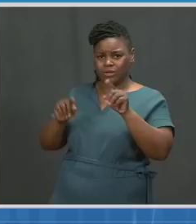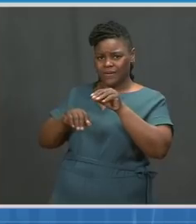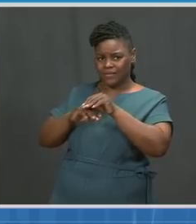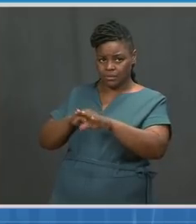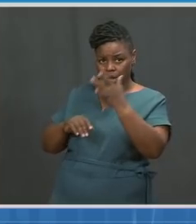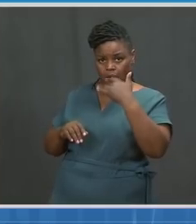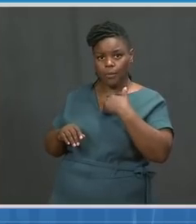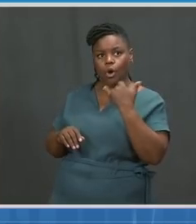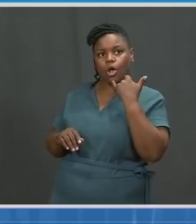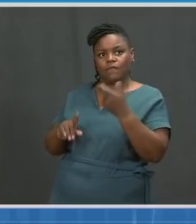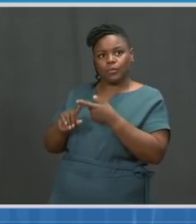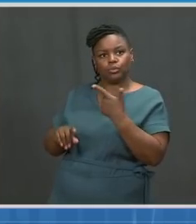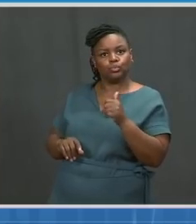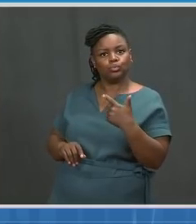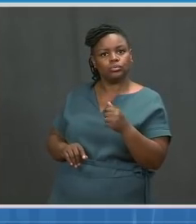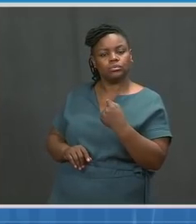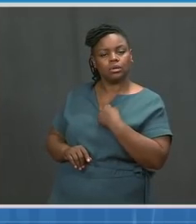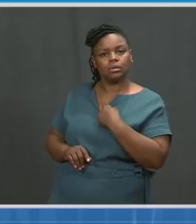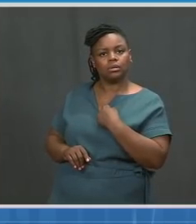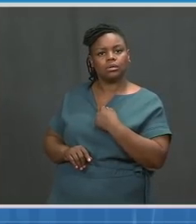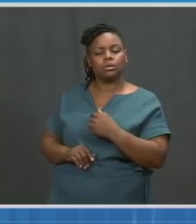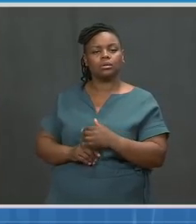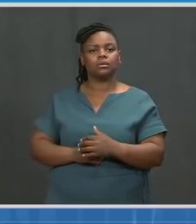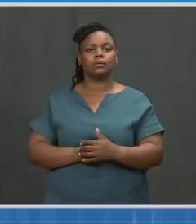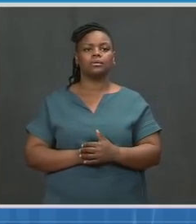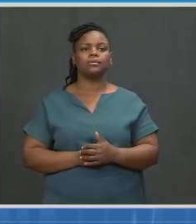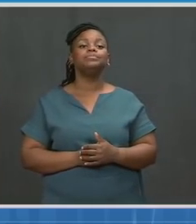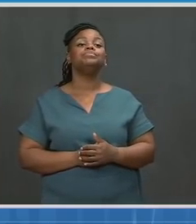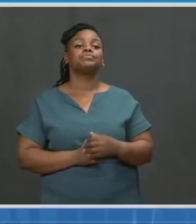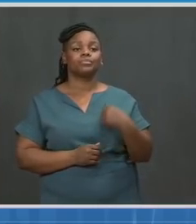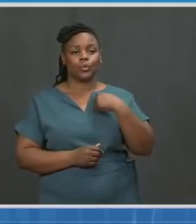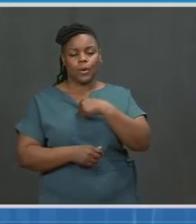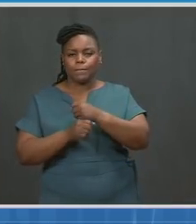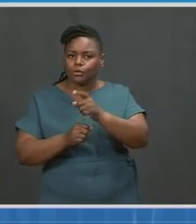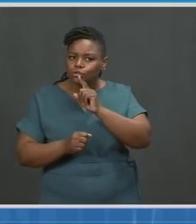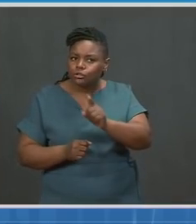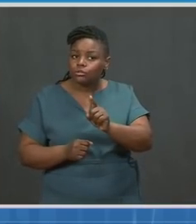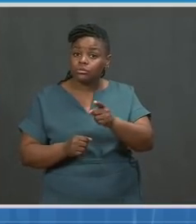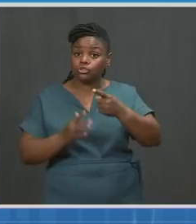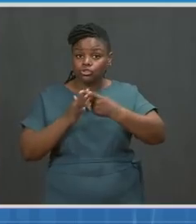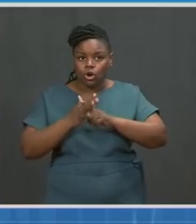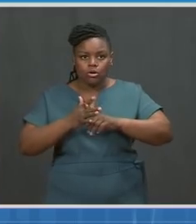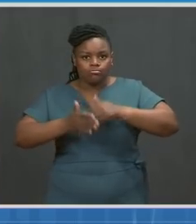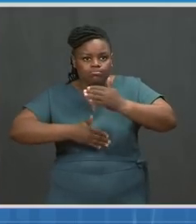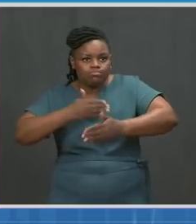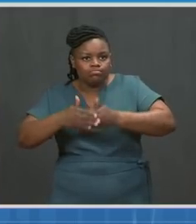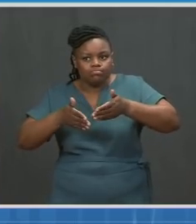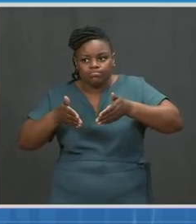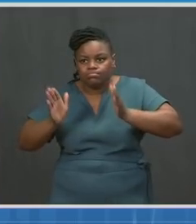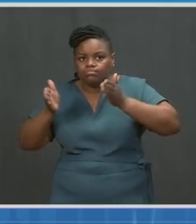Dr. Walensky: I think the general guidance is to ensure that people start getting vaccinated. And we do know that if you are vaccinated,